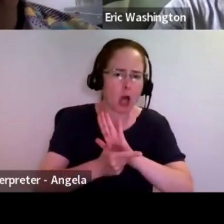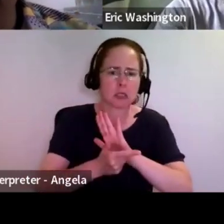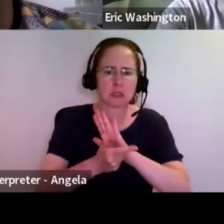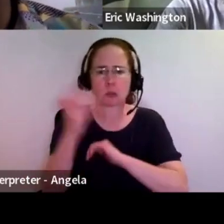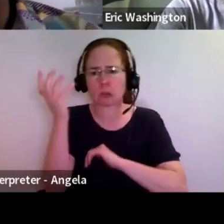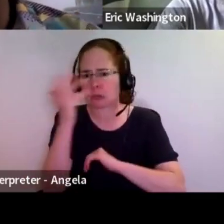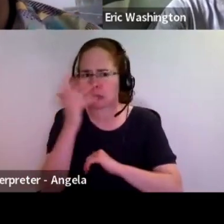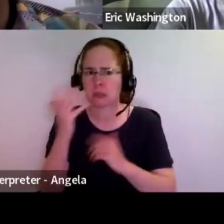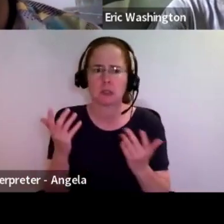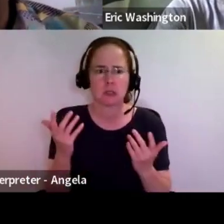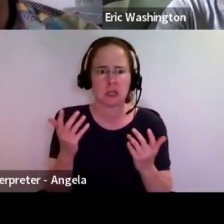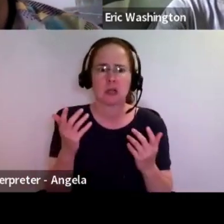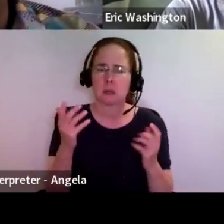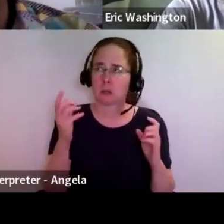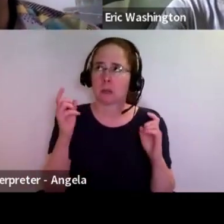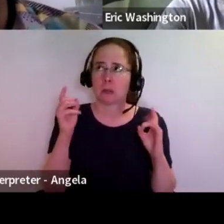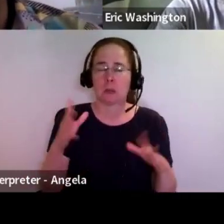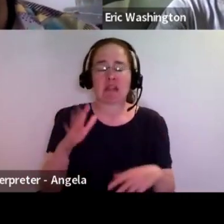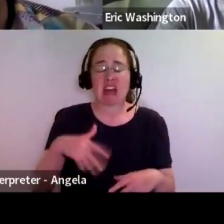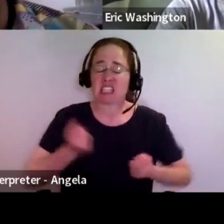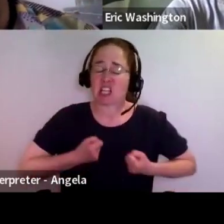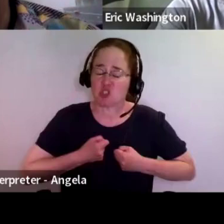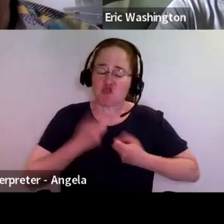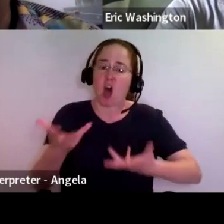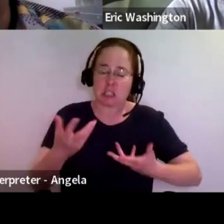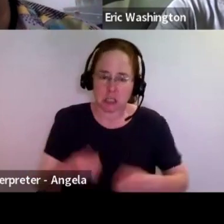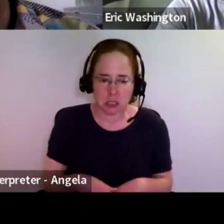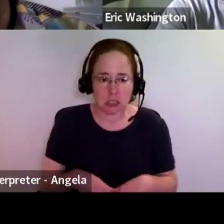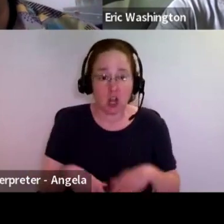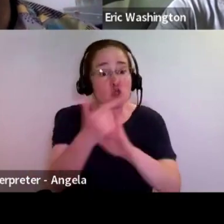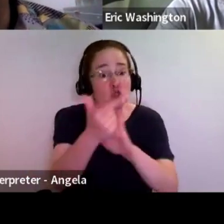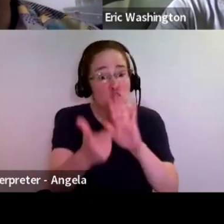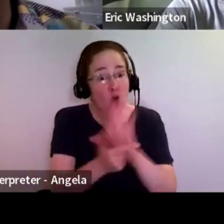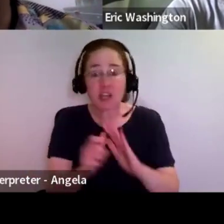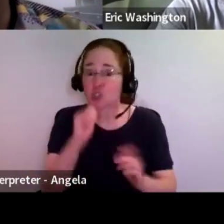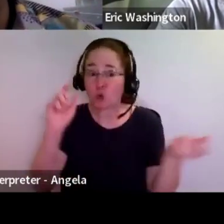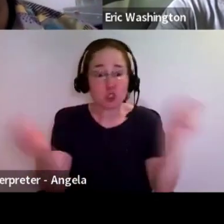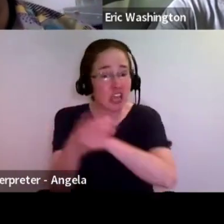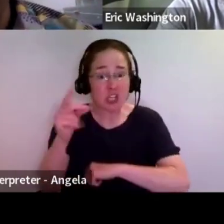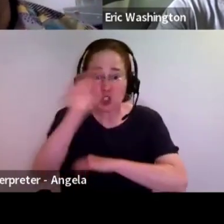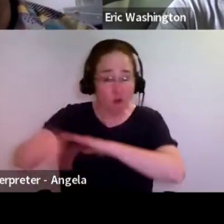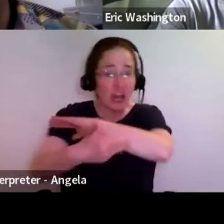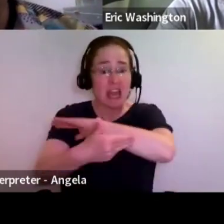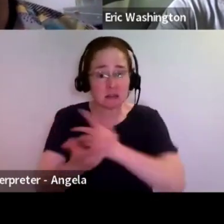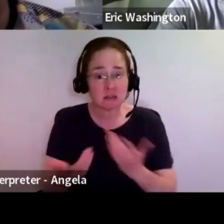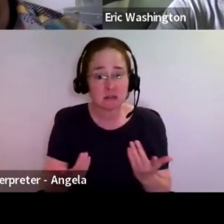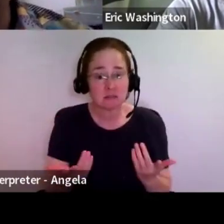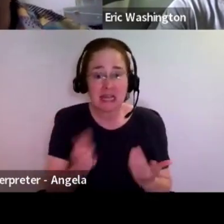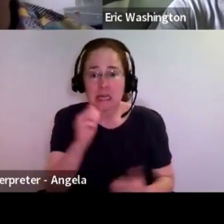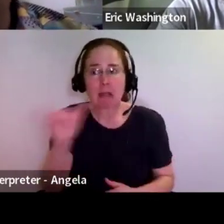forth, it is exhausting, and laws, as we know, don't change overnight. It's not like changing policy within the